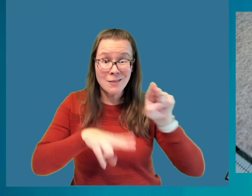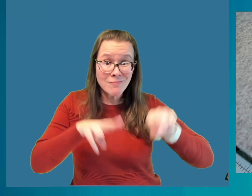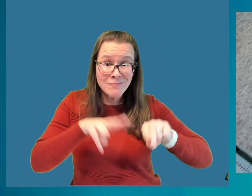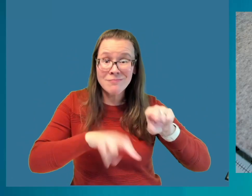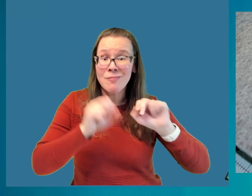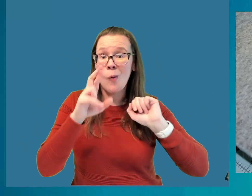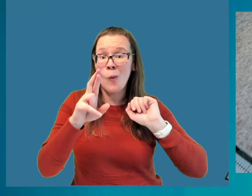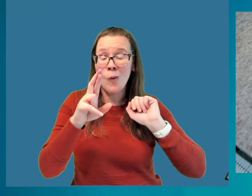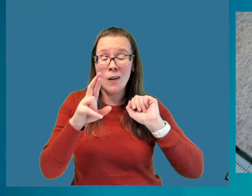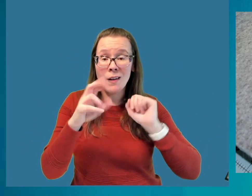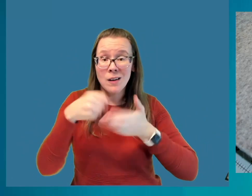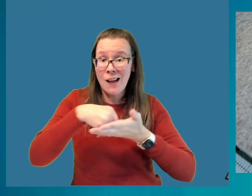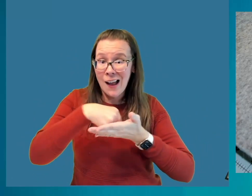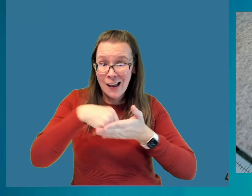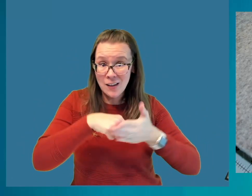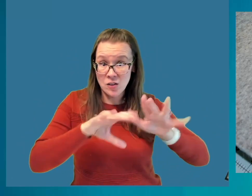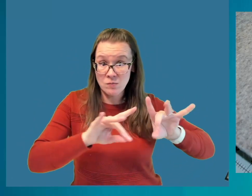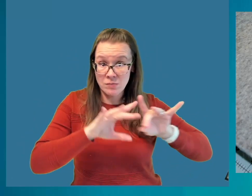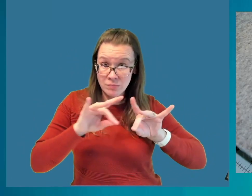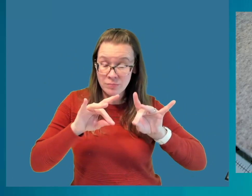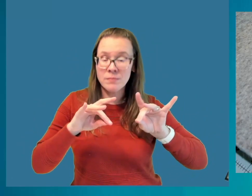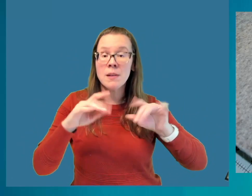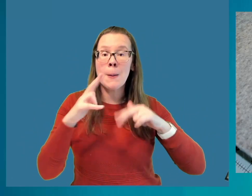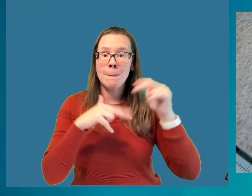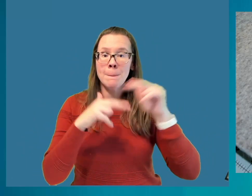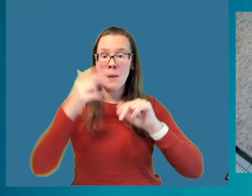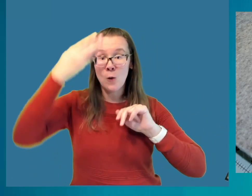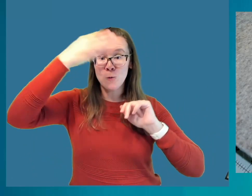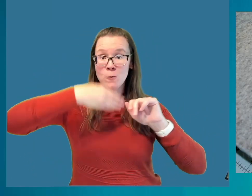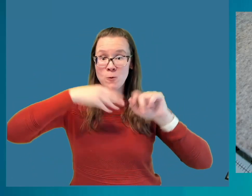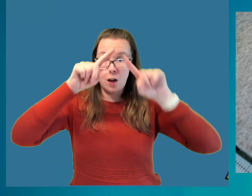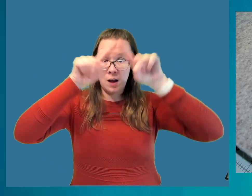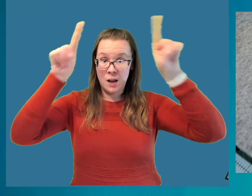foundation paper piecing, or with collage, or traditional piecing: